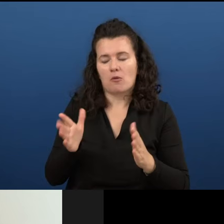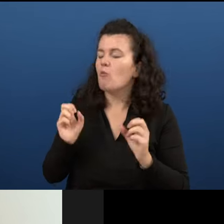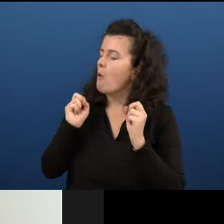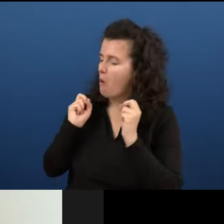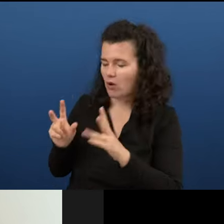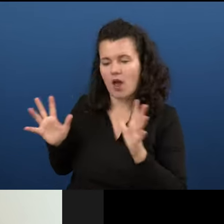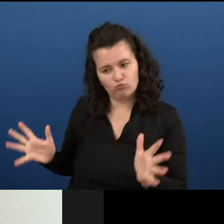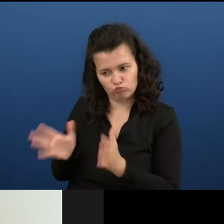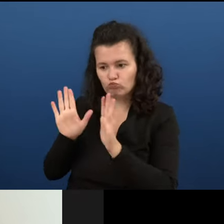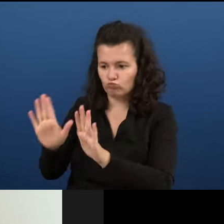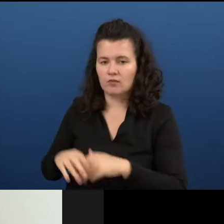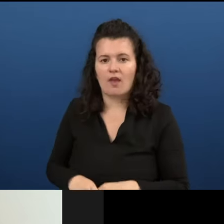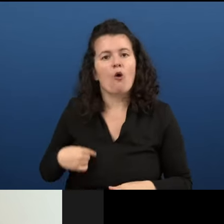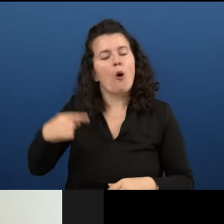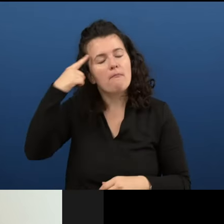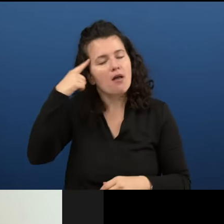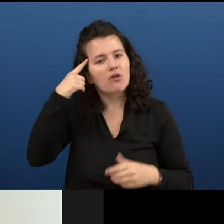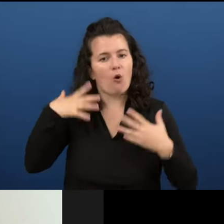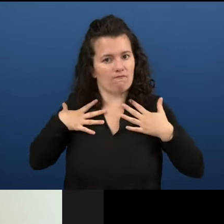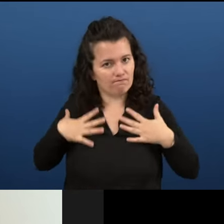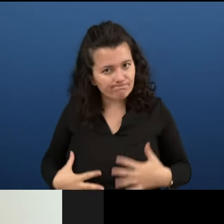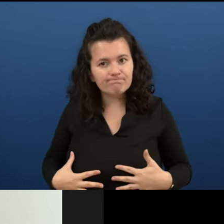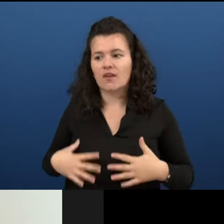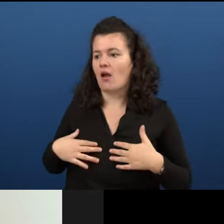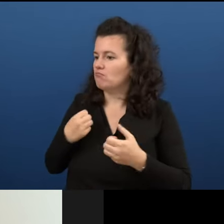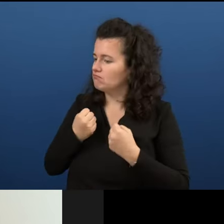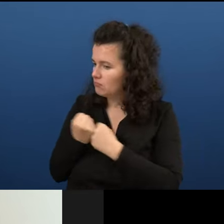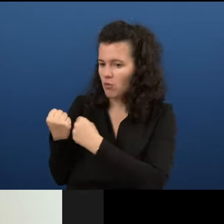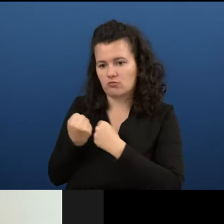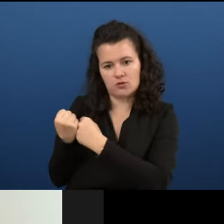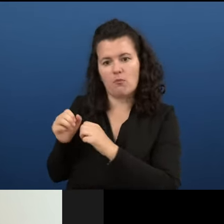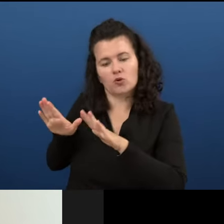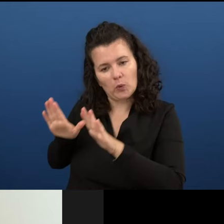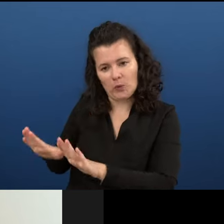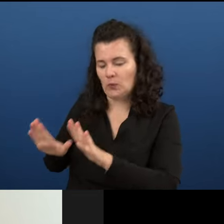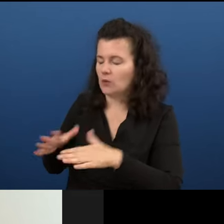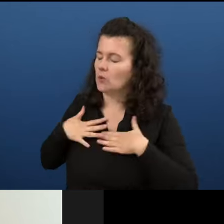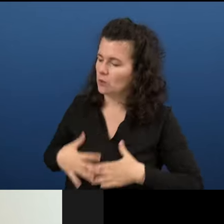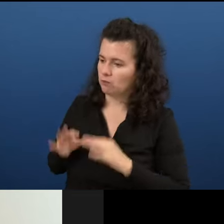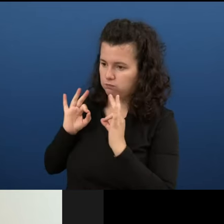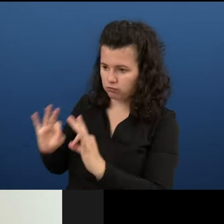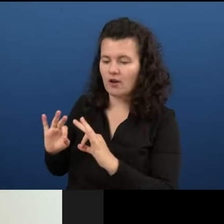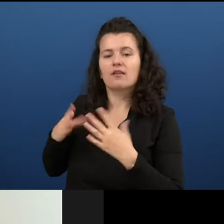with a while still contributing to their work for the staff with disabilities we involved